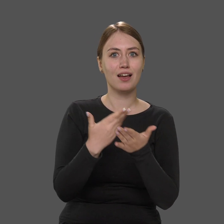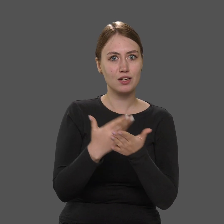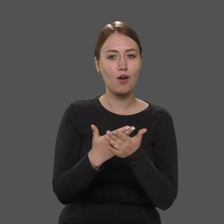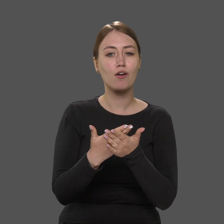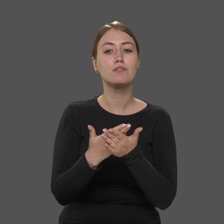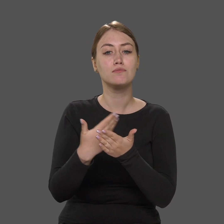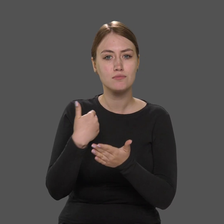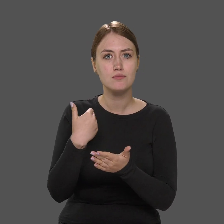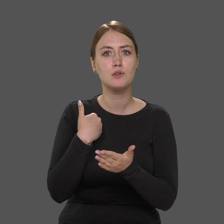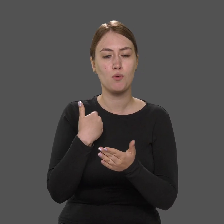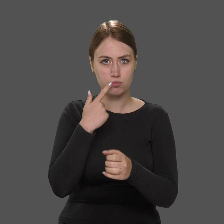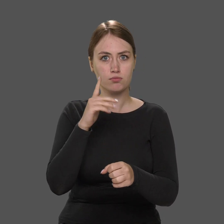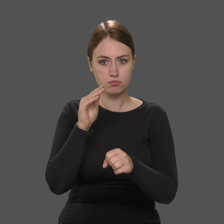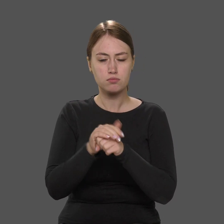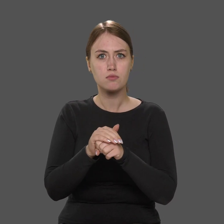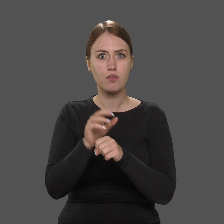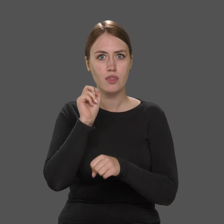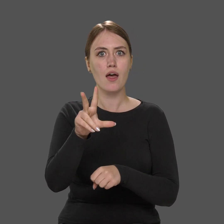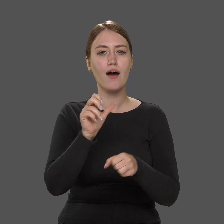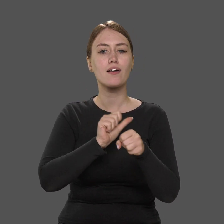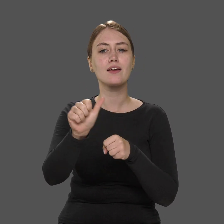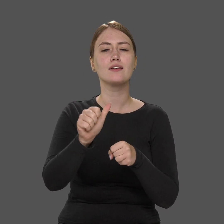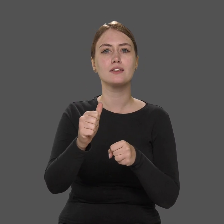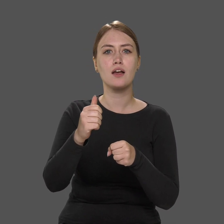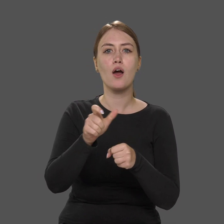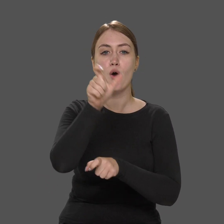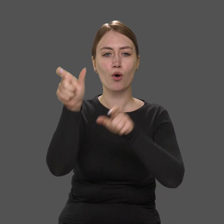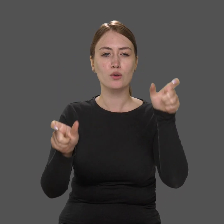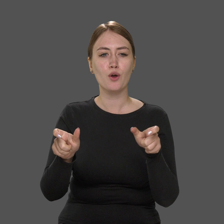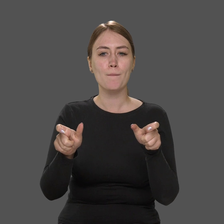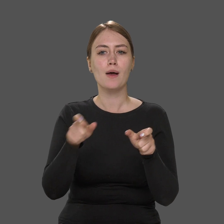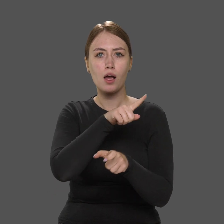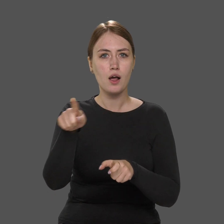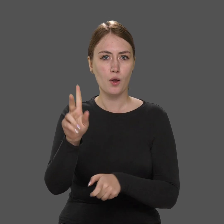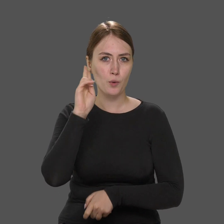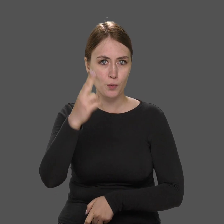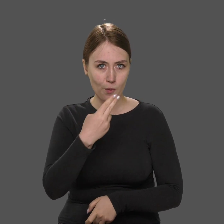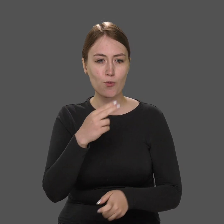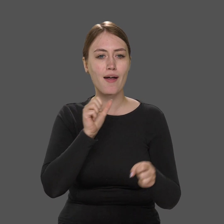as well-developed visual rhythm, known as the "visual beat," was confirmed in deaf individuals.